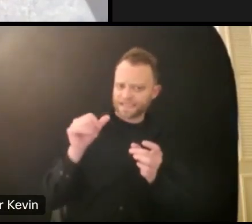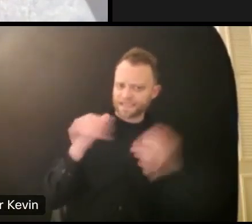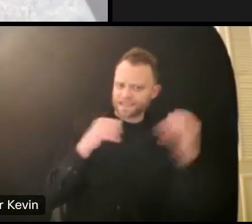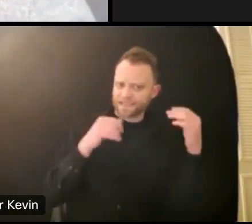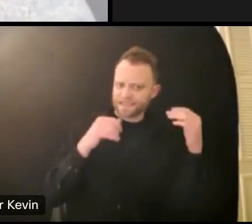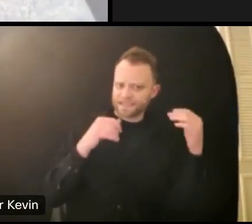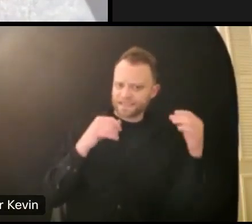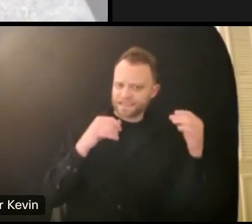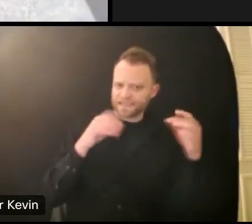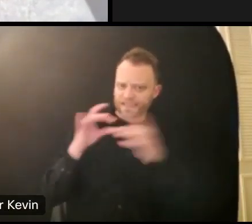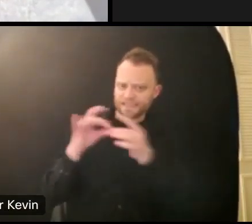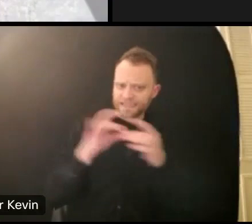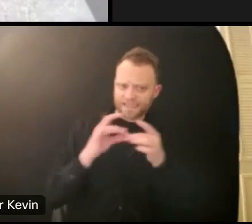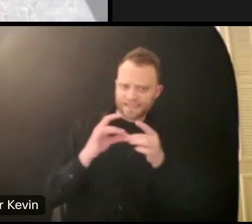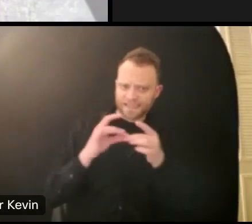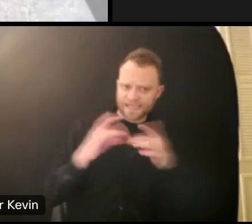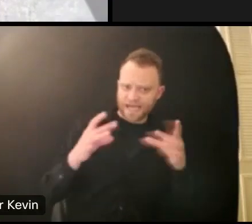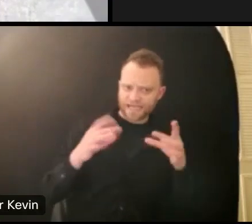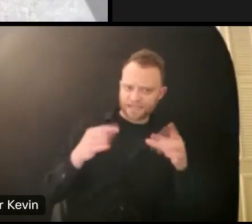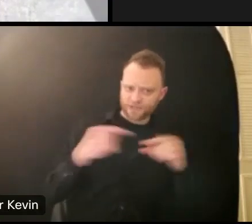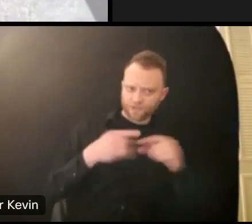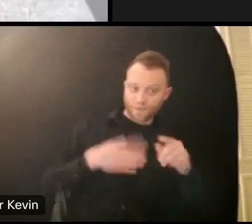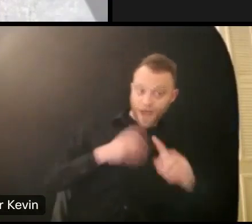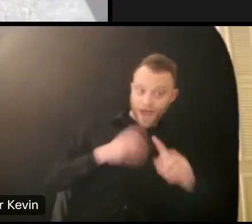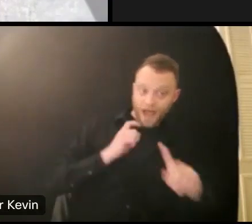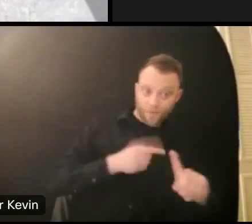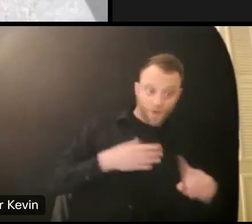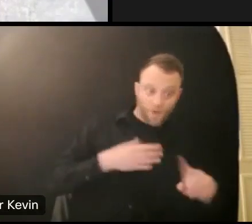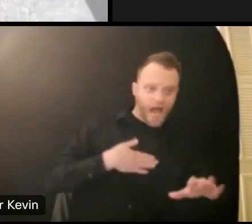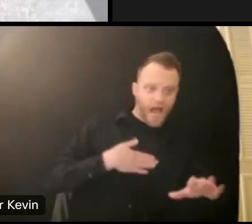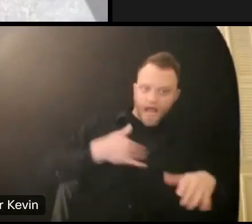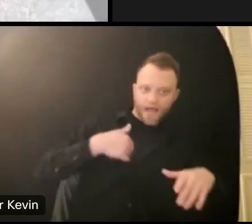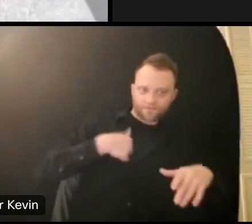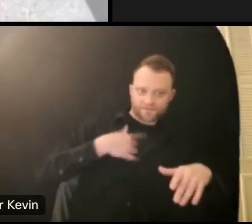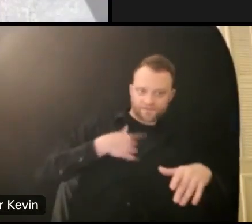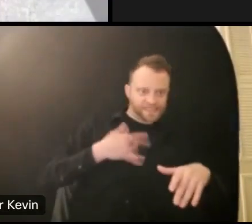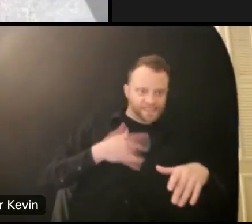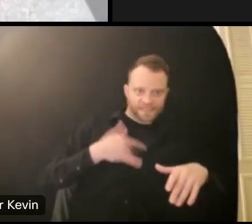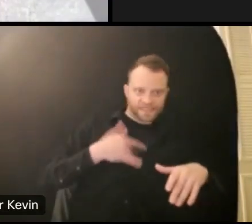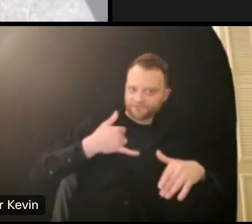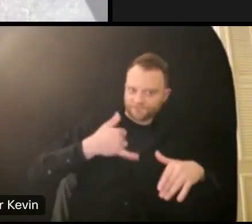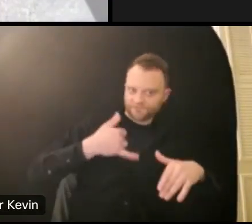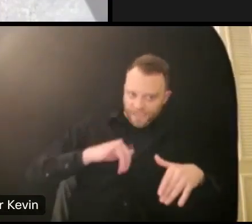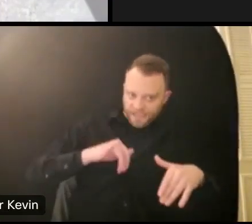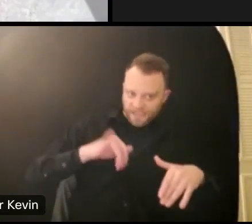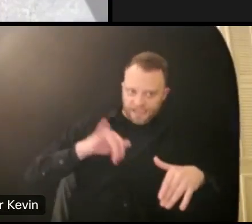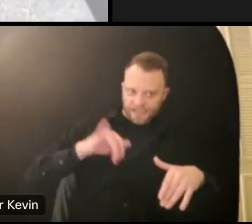still very unclear about the process. Again one Commissioner-elect wanted to know what F-O-I-A